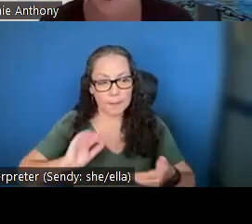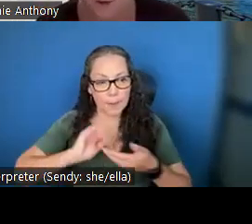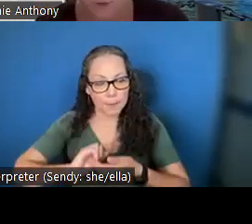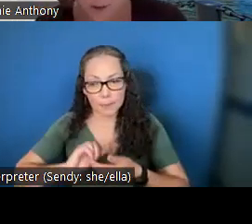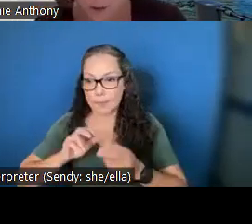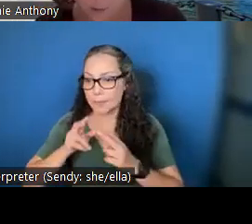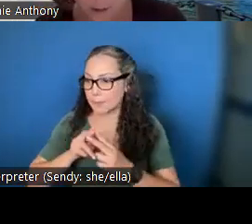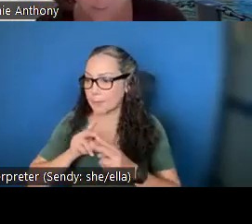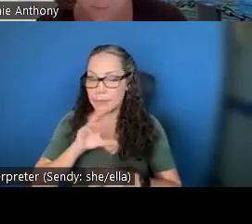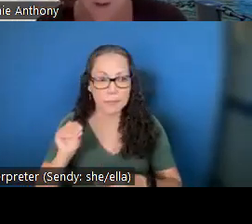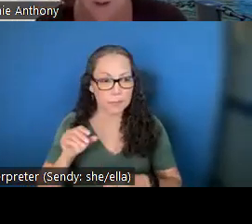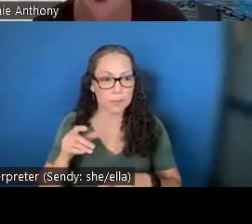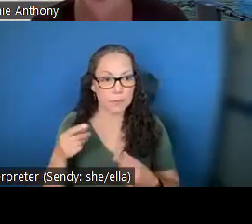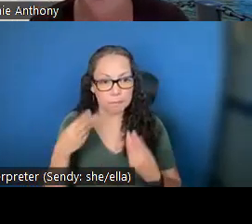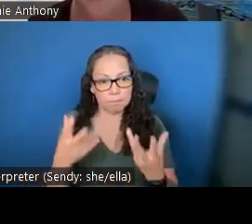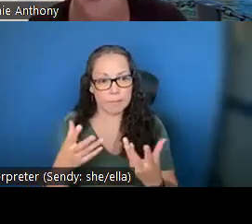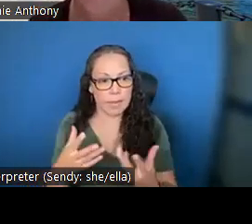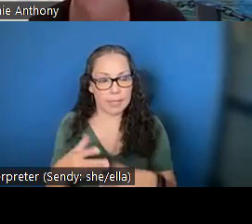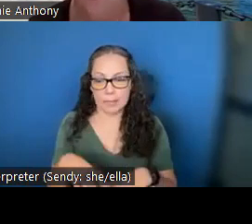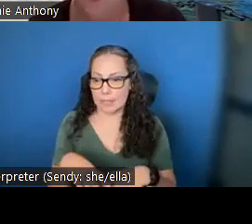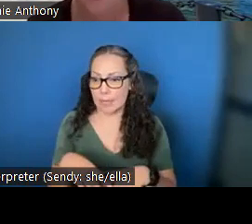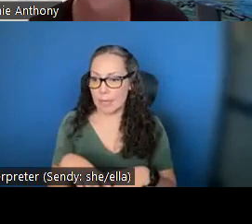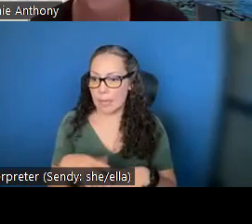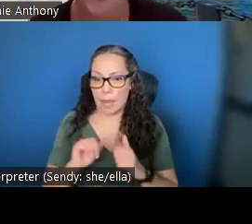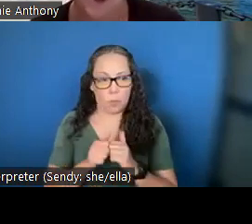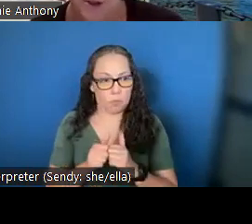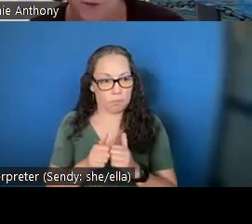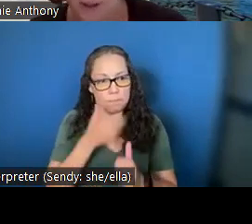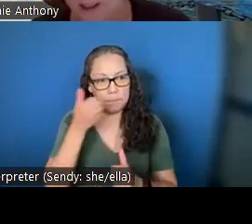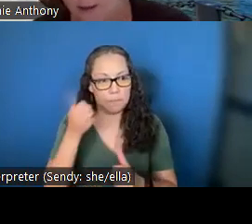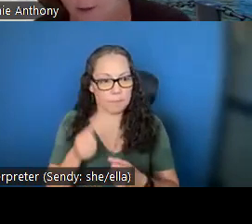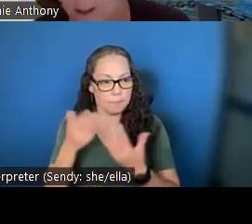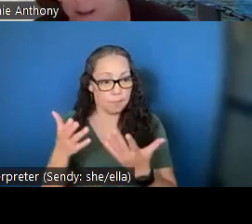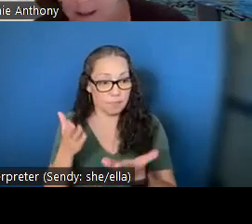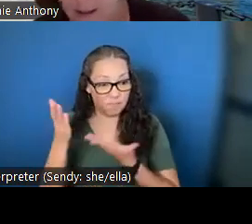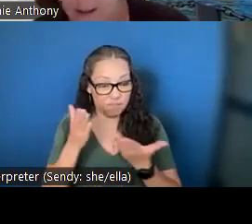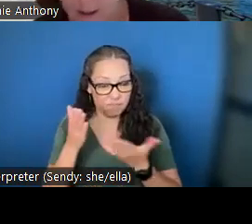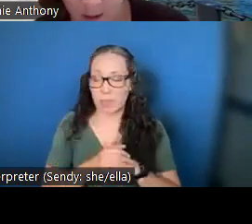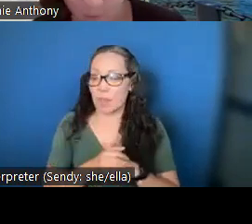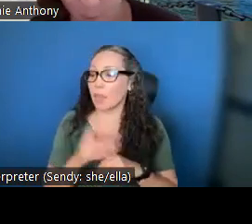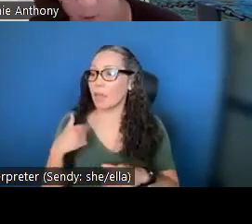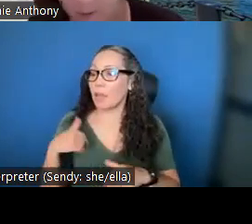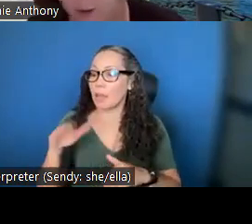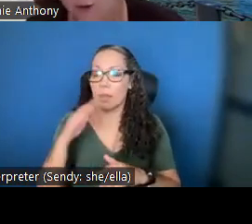in Service delivery um the first recommendation is to to create or enhance existing forums to